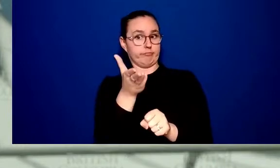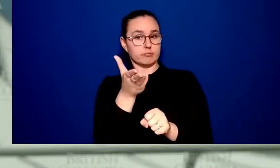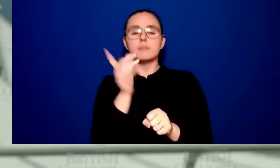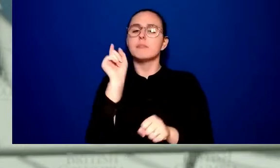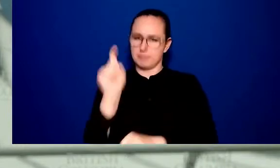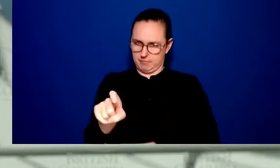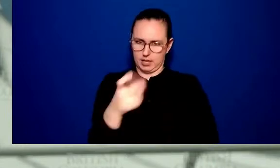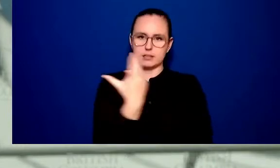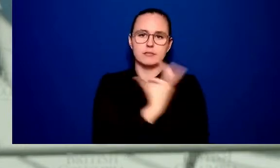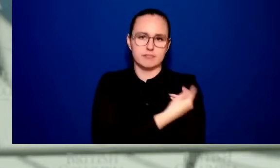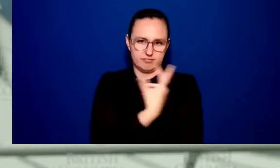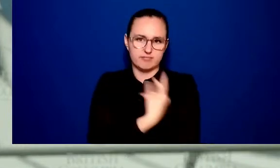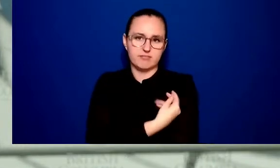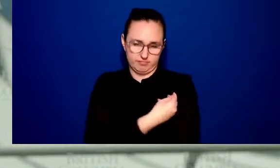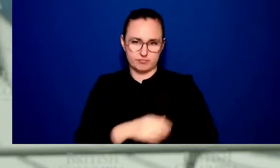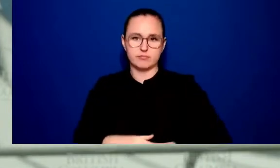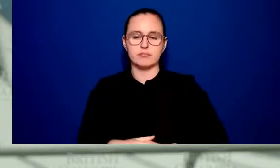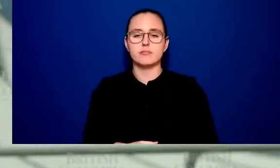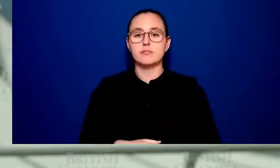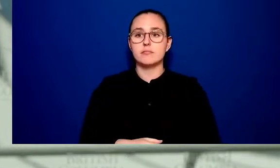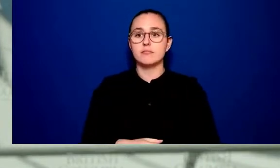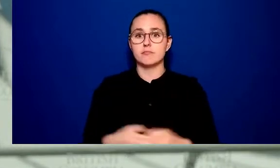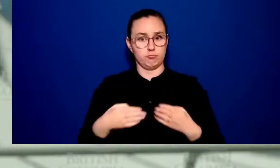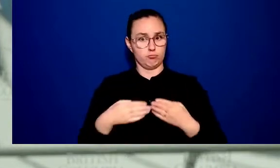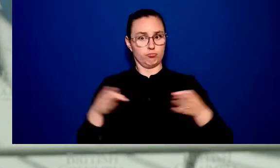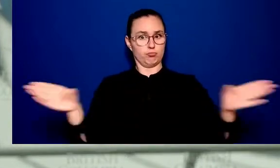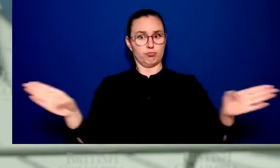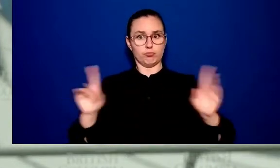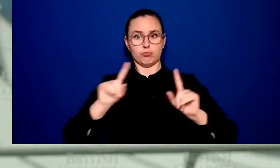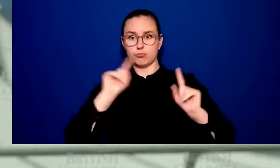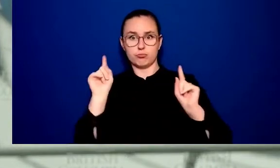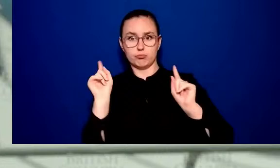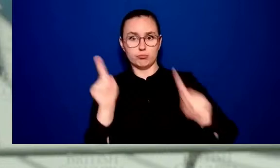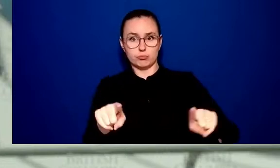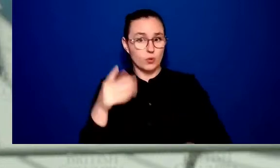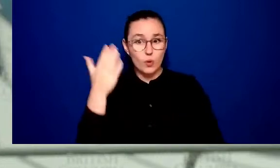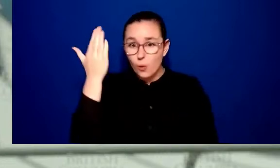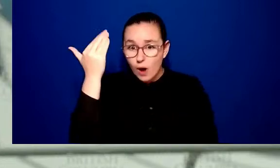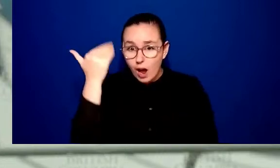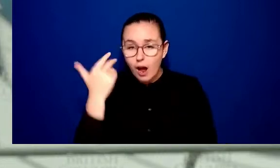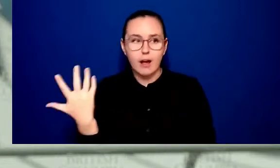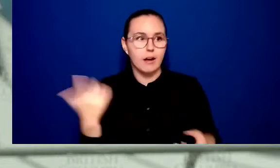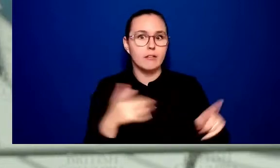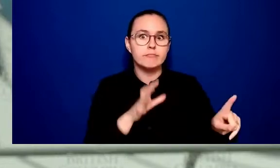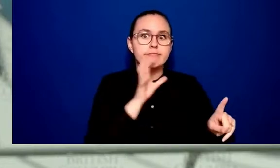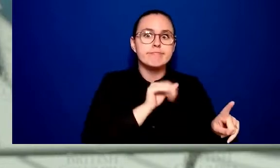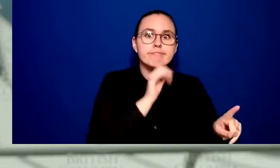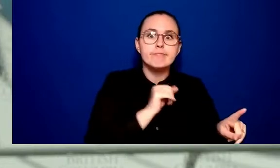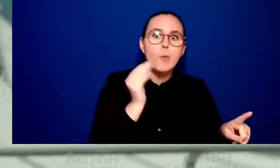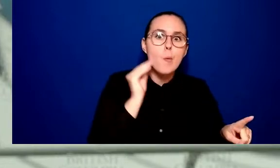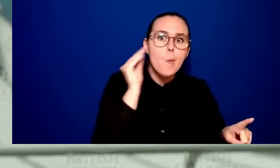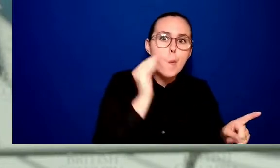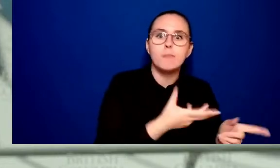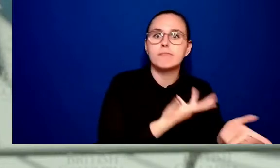that we know that these are settings. Where transmission